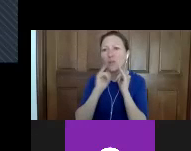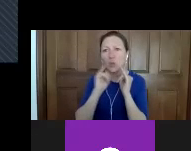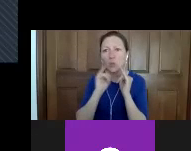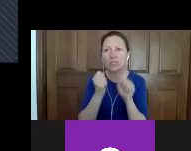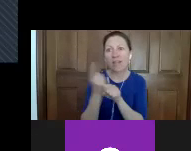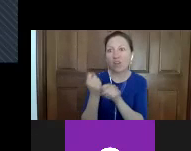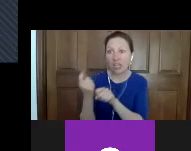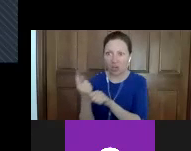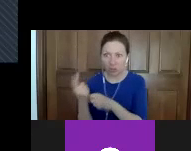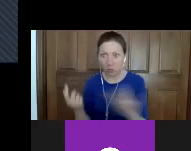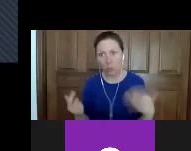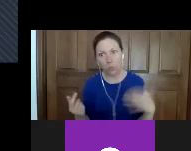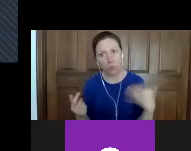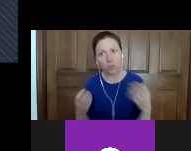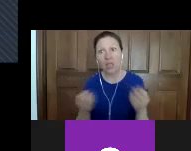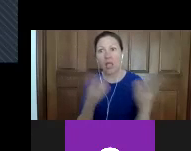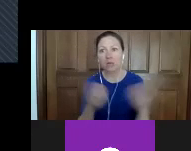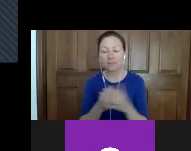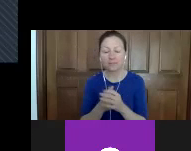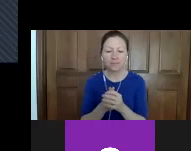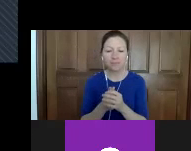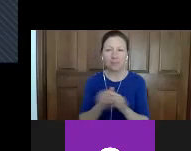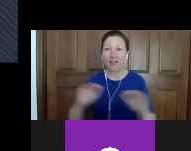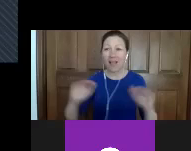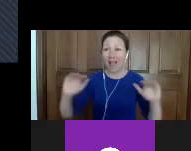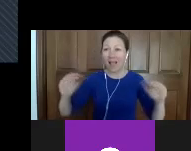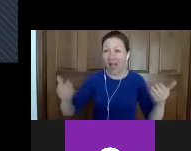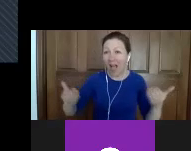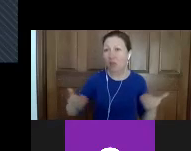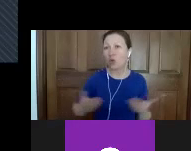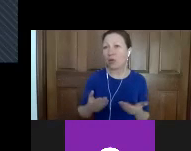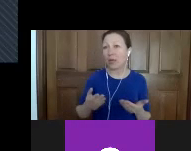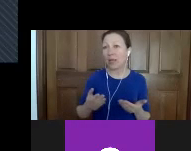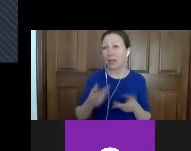in a year. Hiring managers maybe do like 10 to 20. And